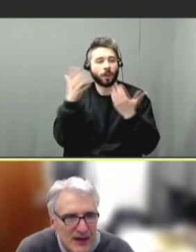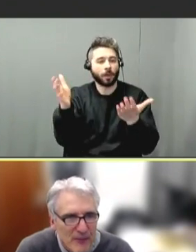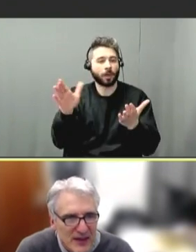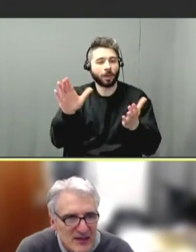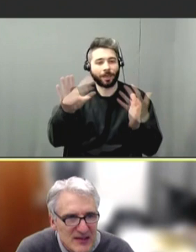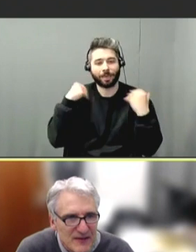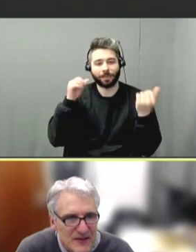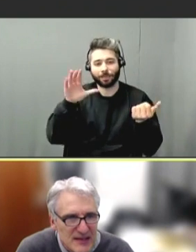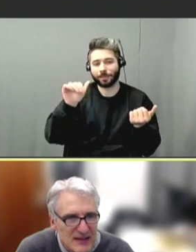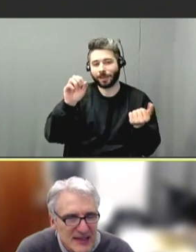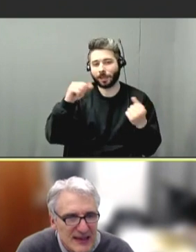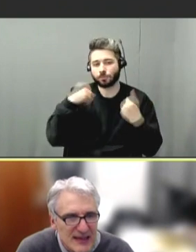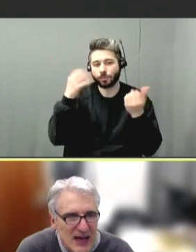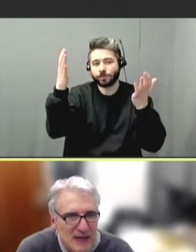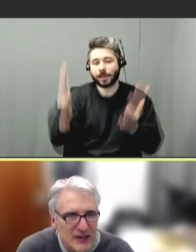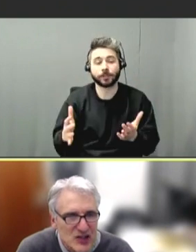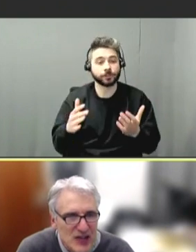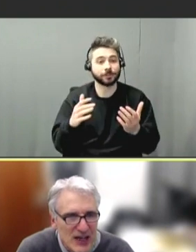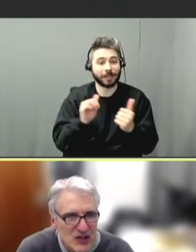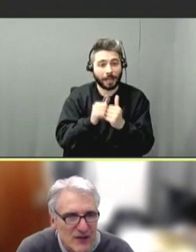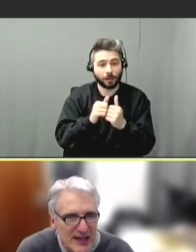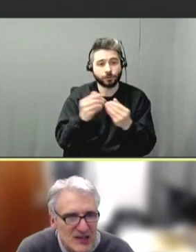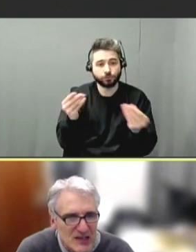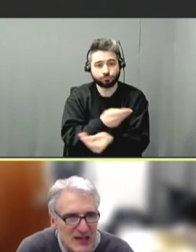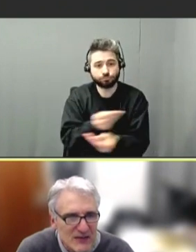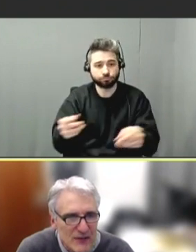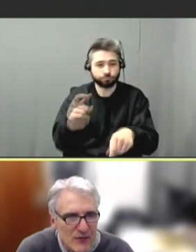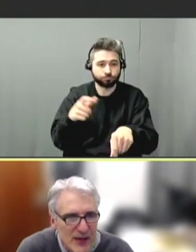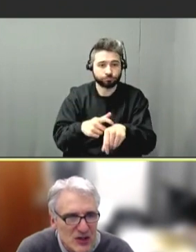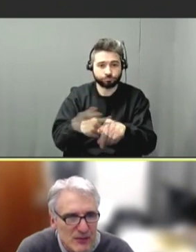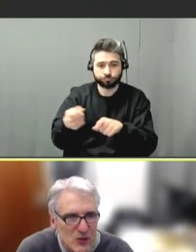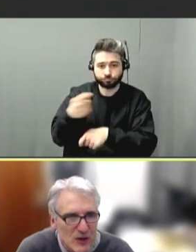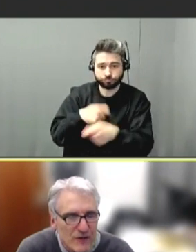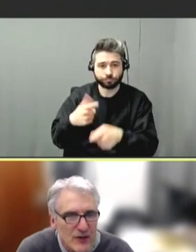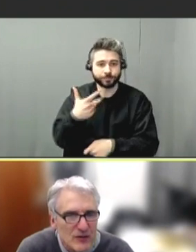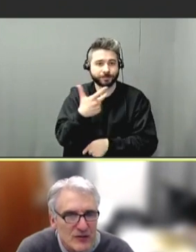methods to facilitate the timely exchange of vaccine safety information between federal,